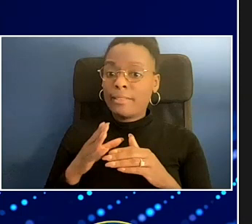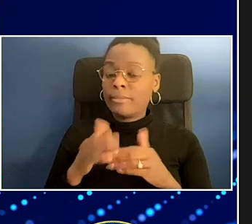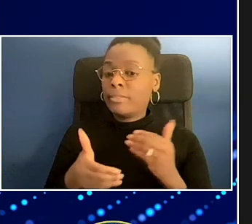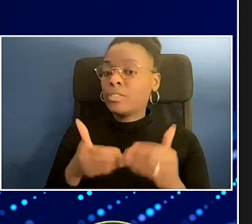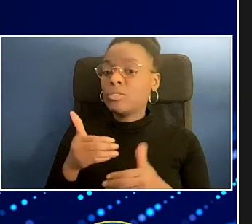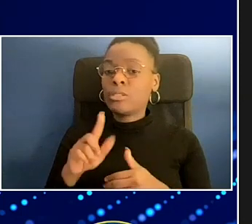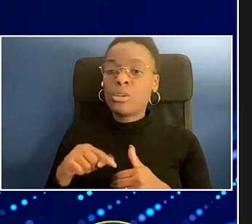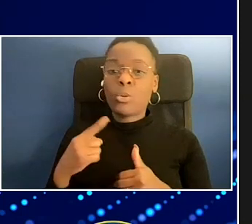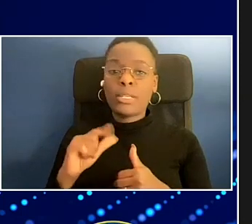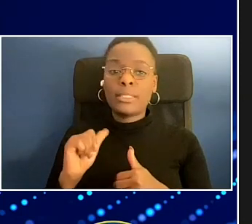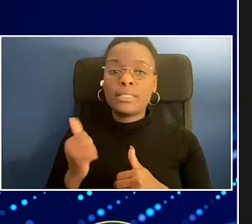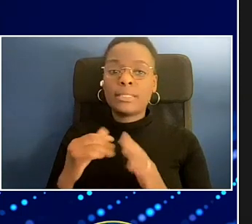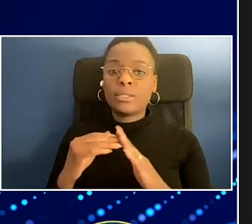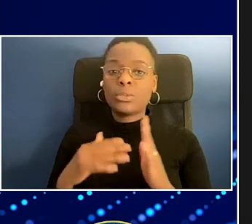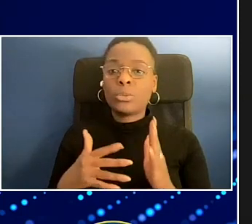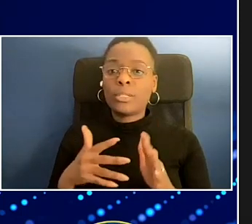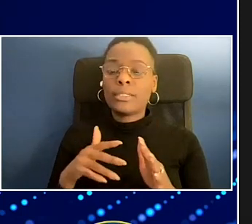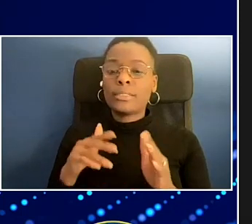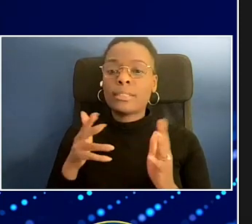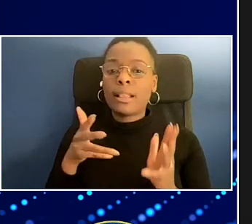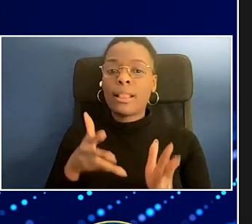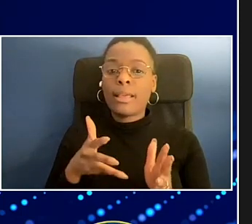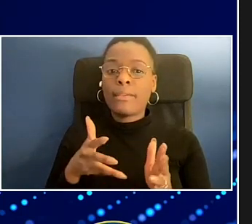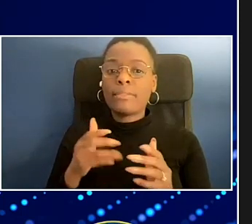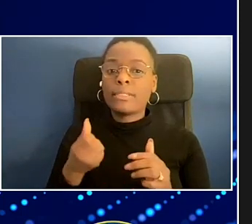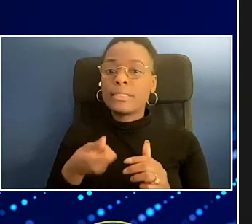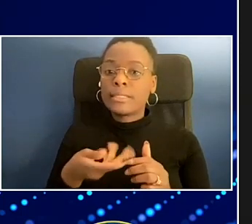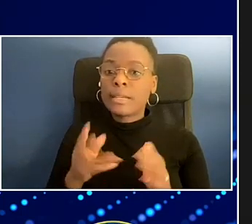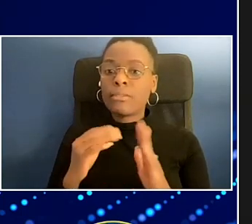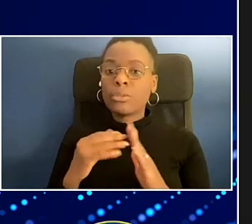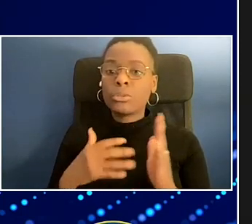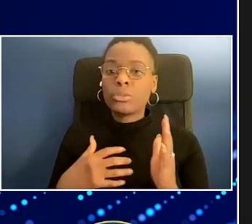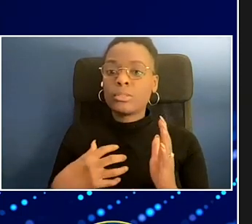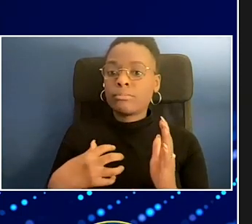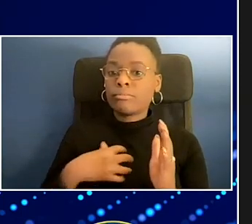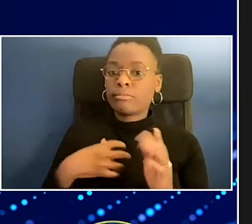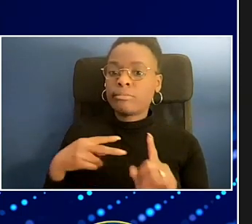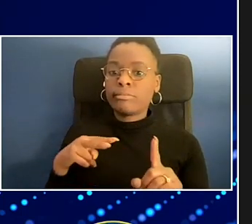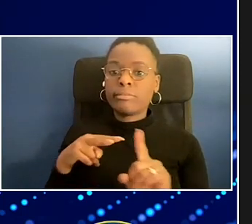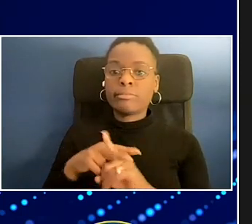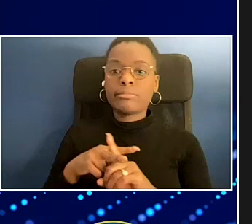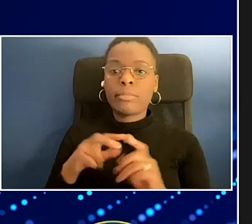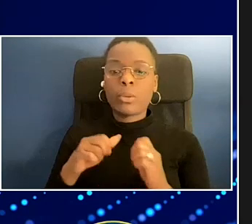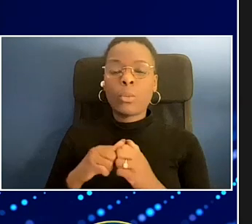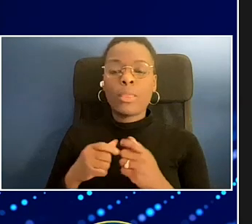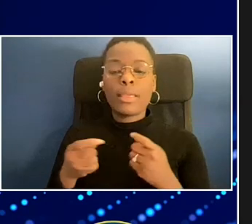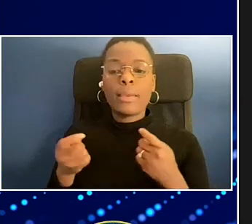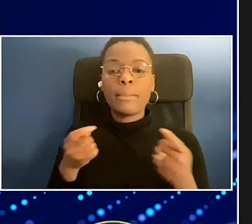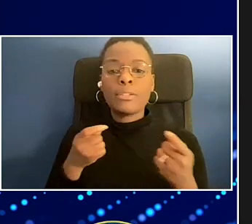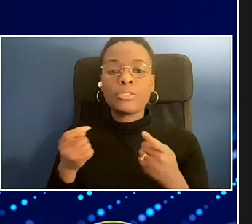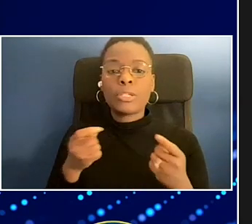Several other students and I filed complaints with the administration, but the dean and the advisors that we